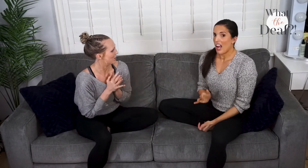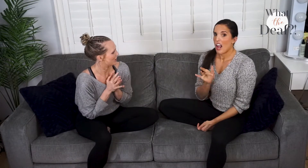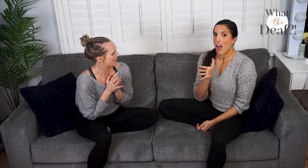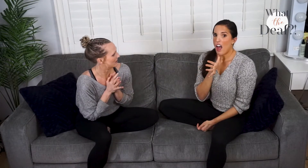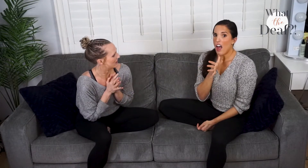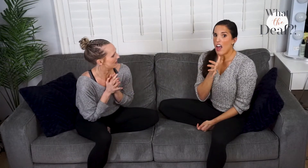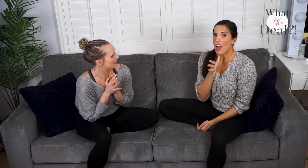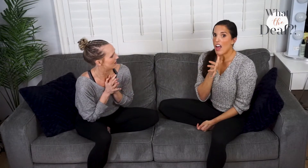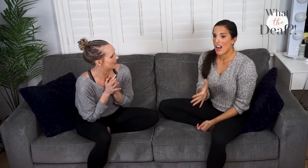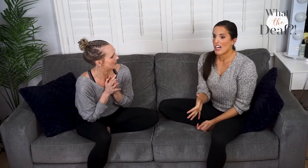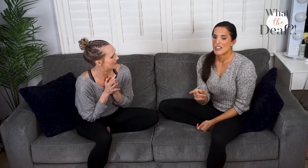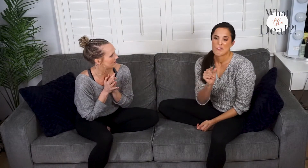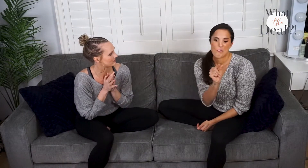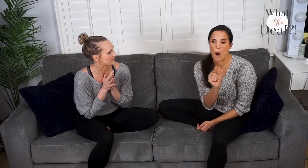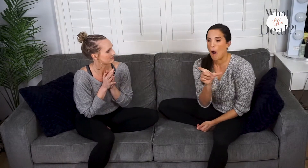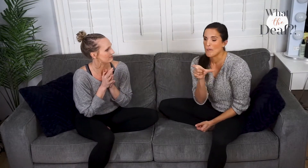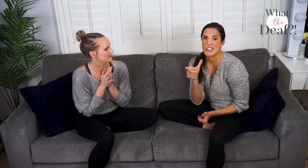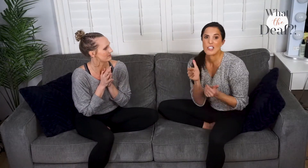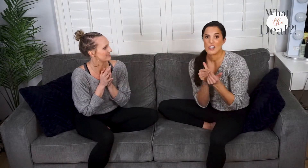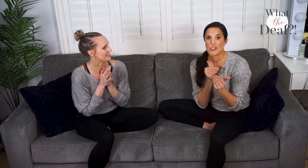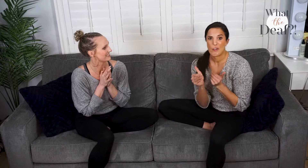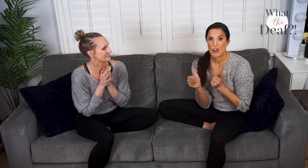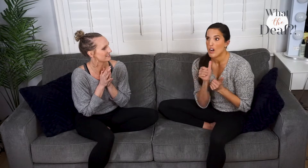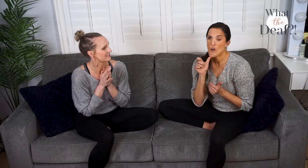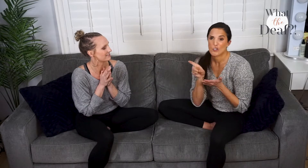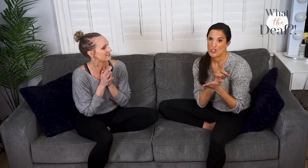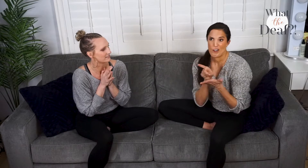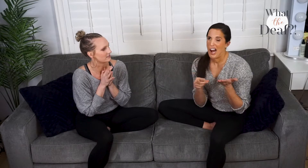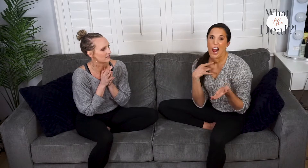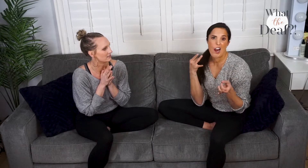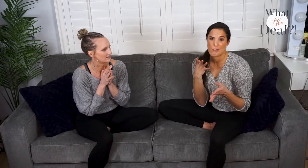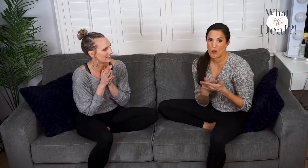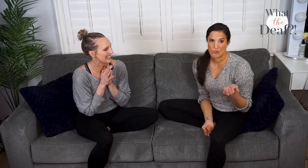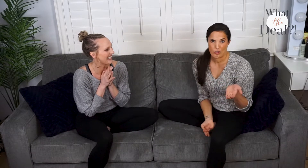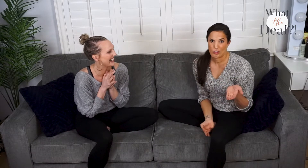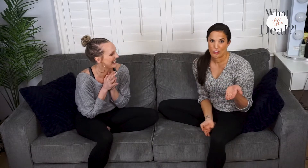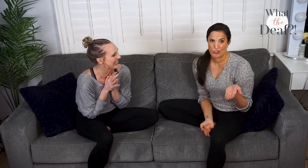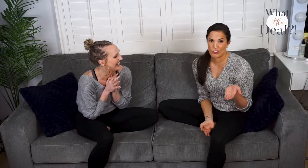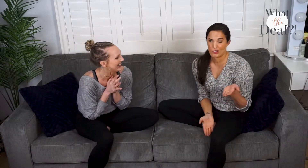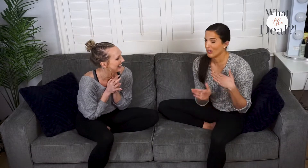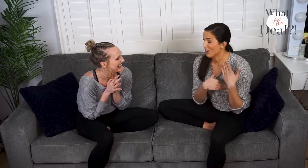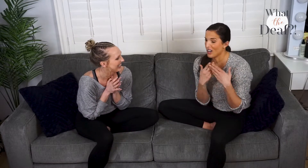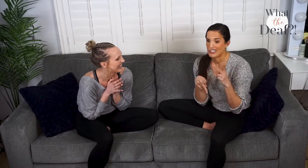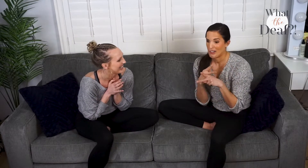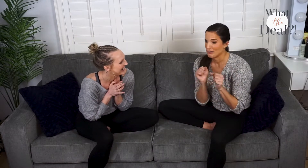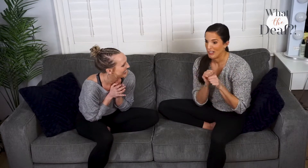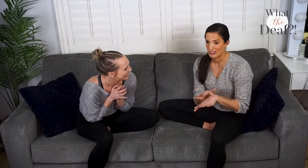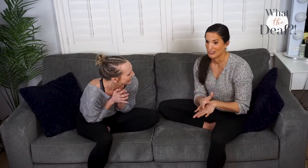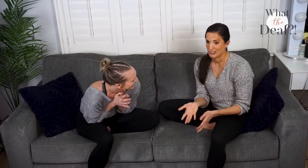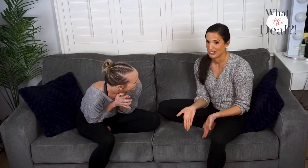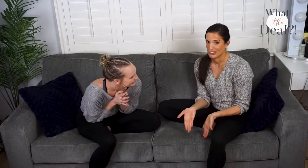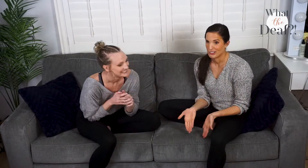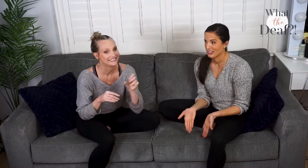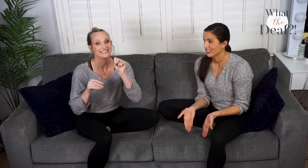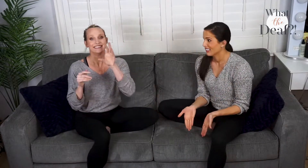I hate small, big, does not matter. I do not discriminate. I hate both. I hate all types of spiders.